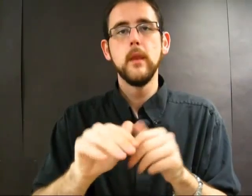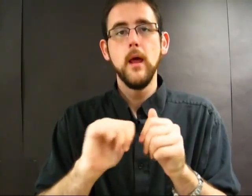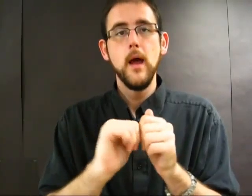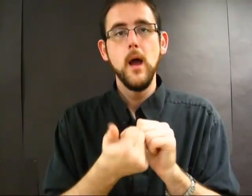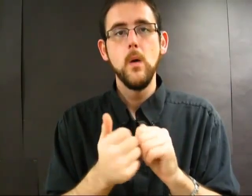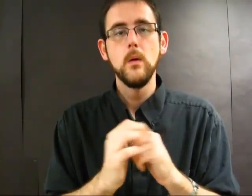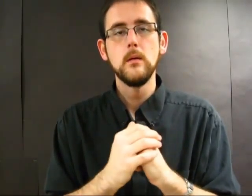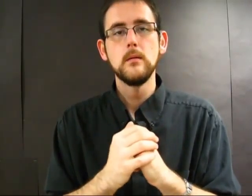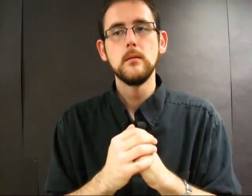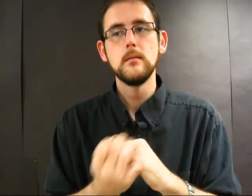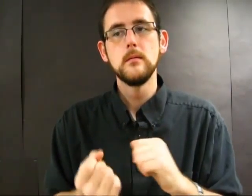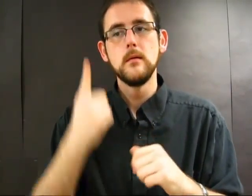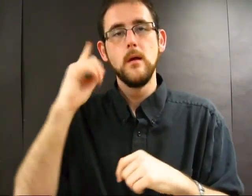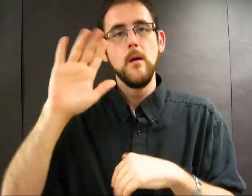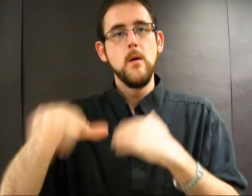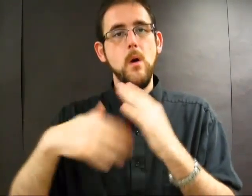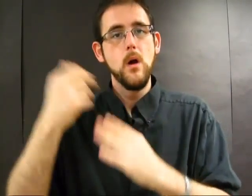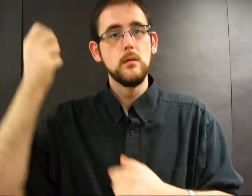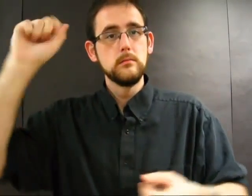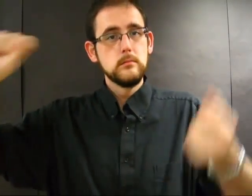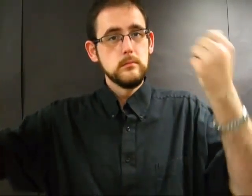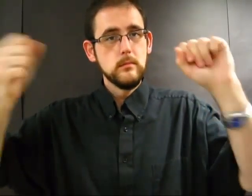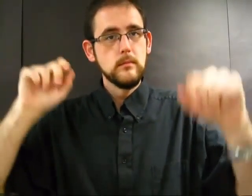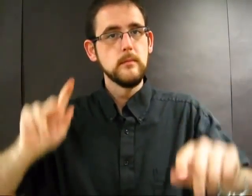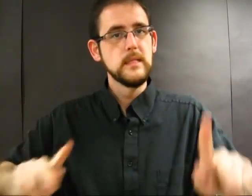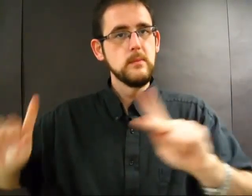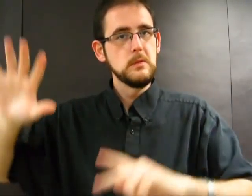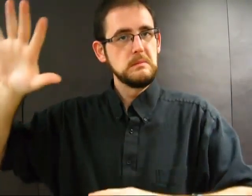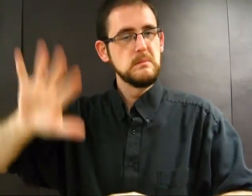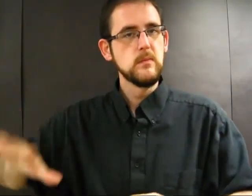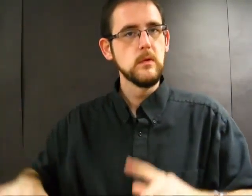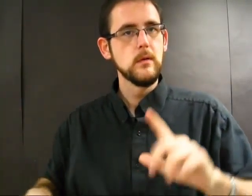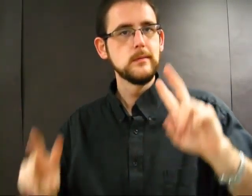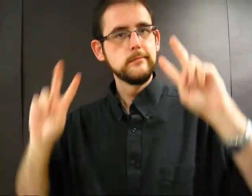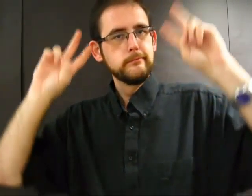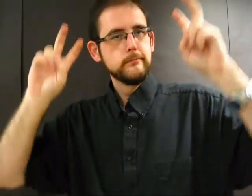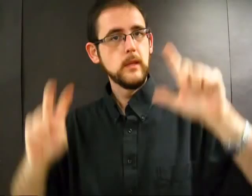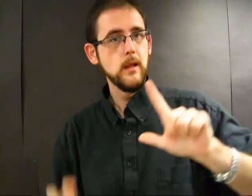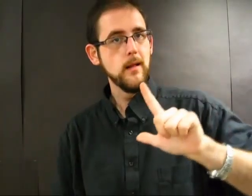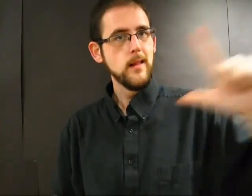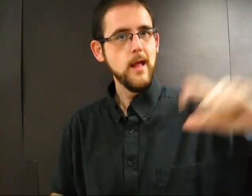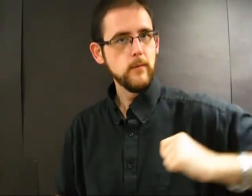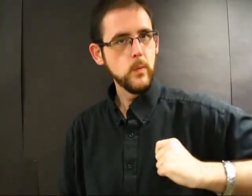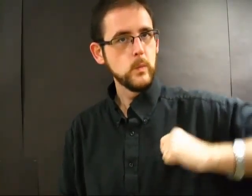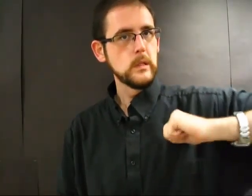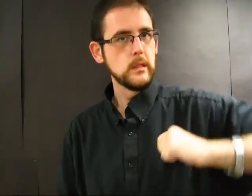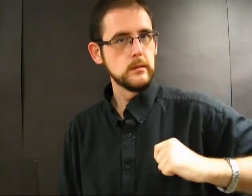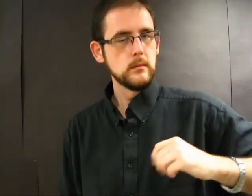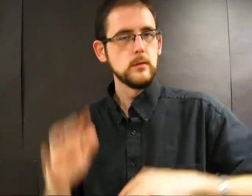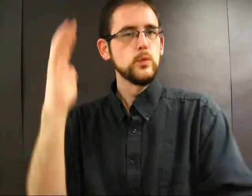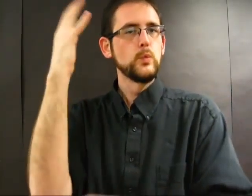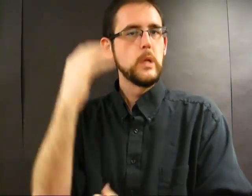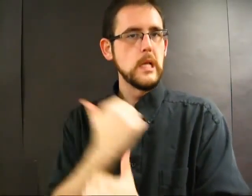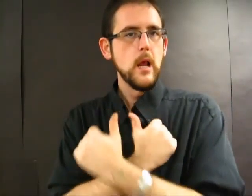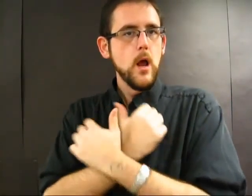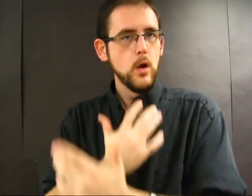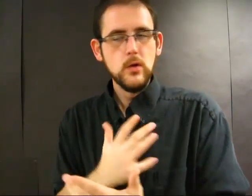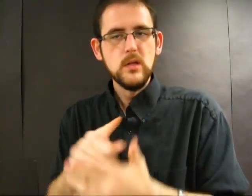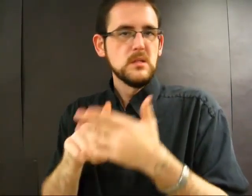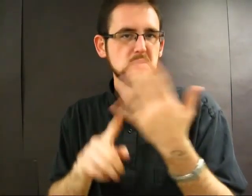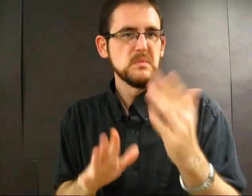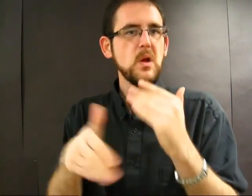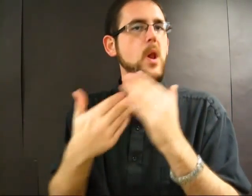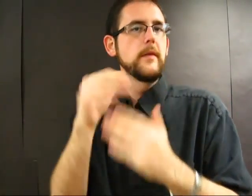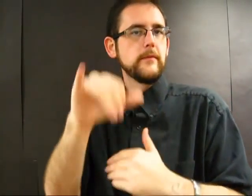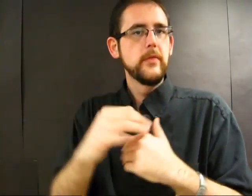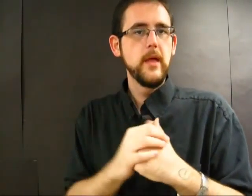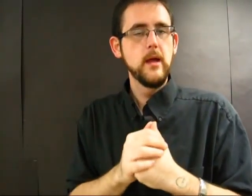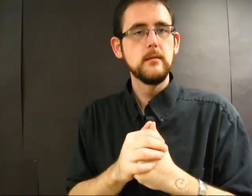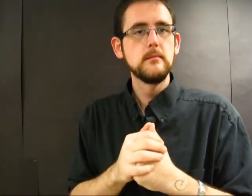branding all the militants as left-wing tree-huggers.